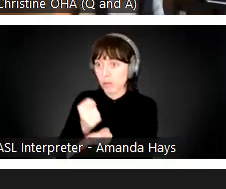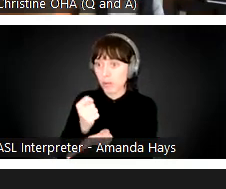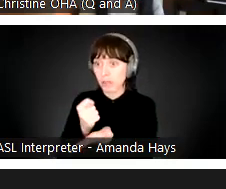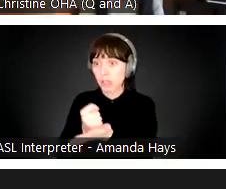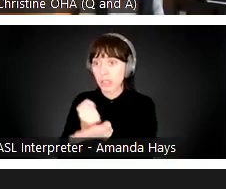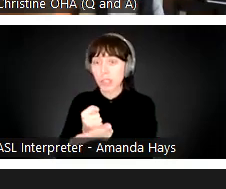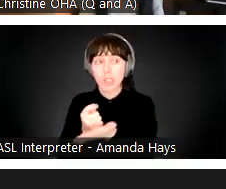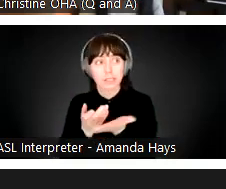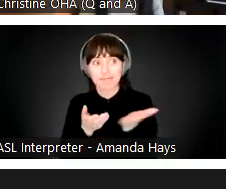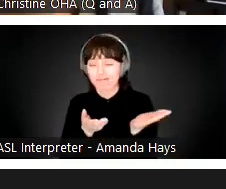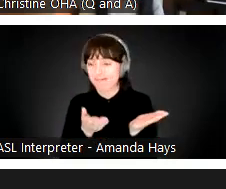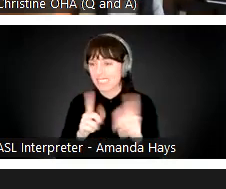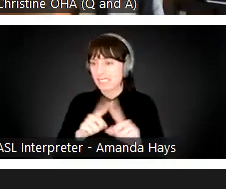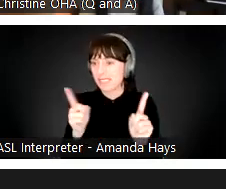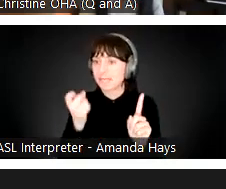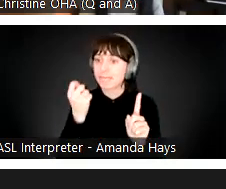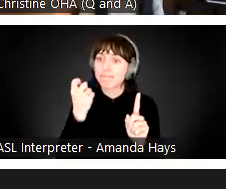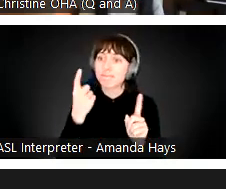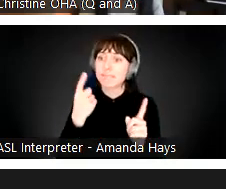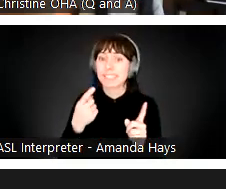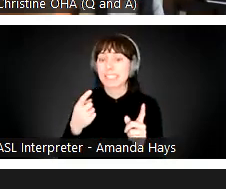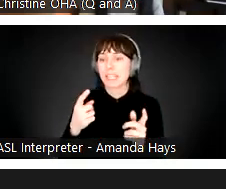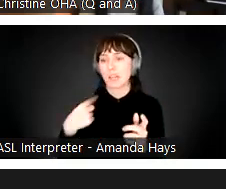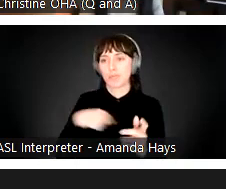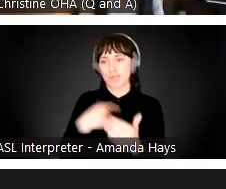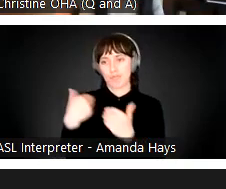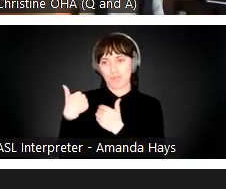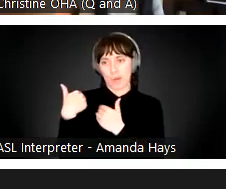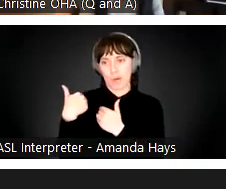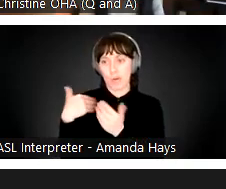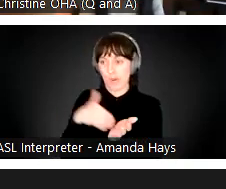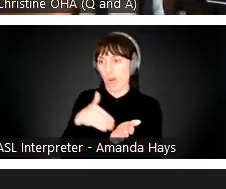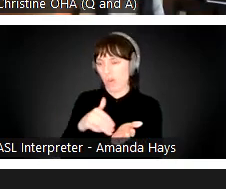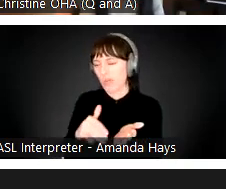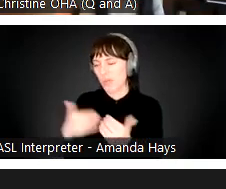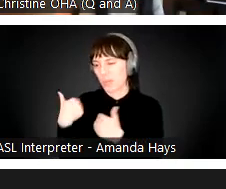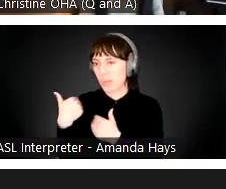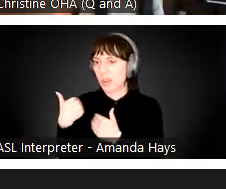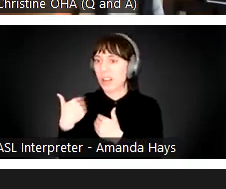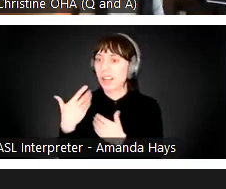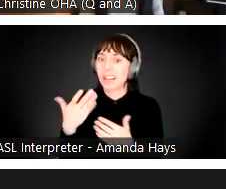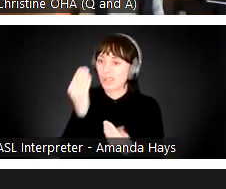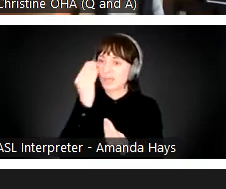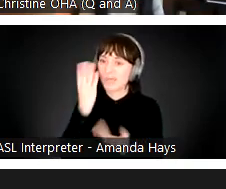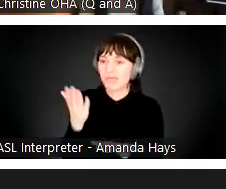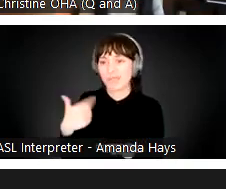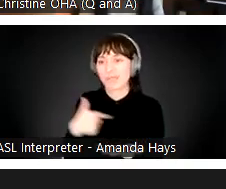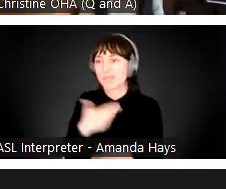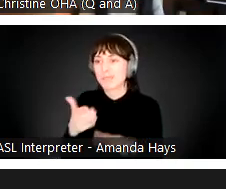because we actually may not be the right people to engage with the part of the illness that you need to struggle with which is the integrating it into your